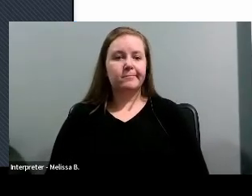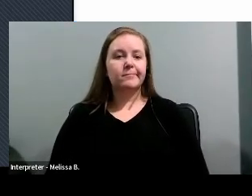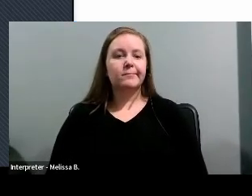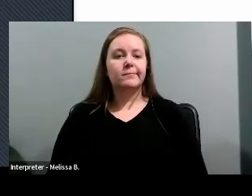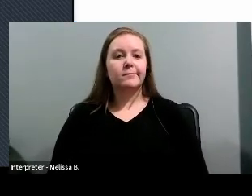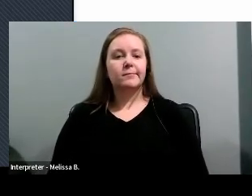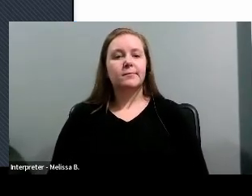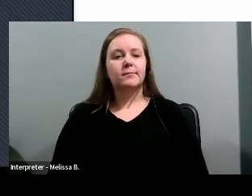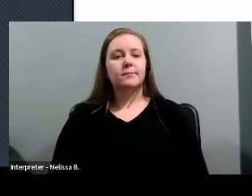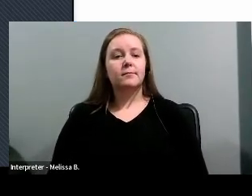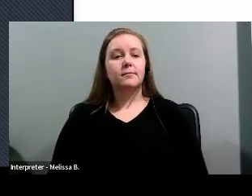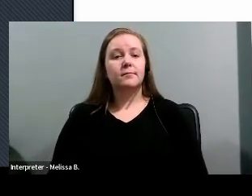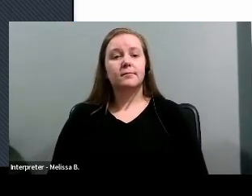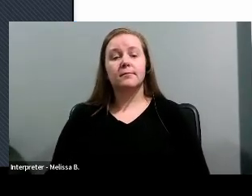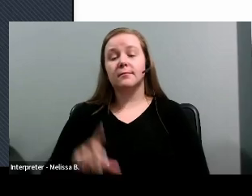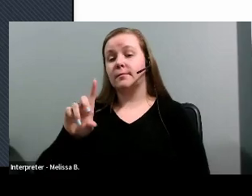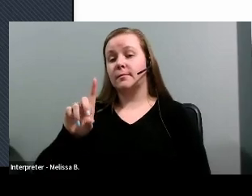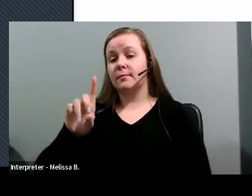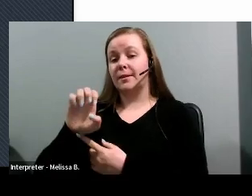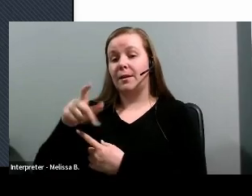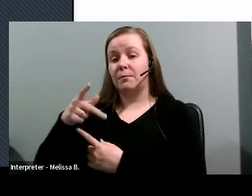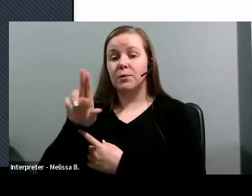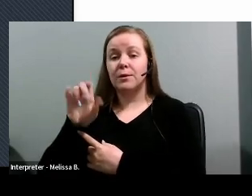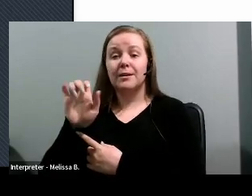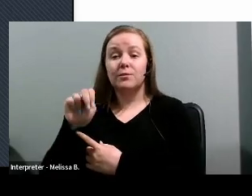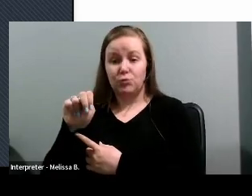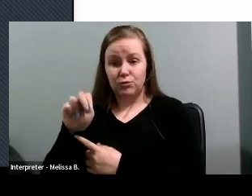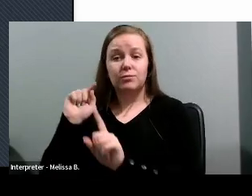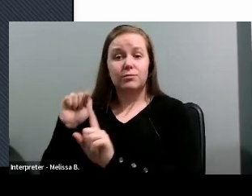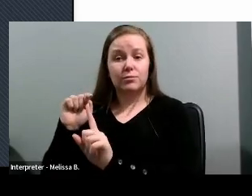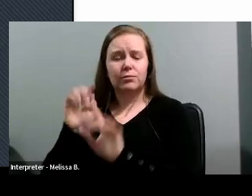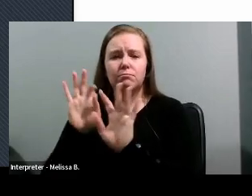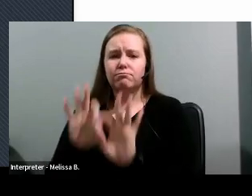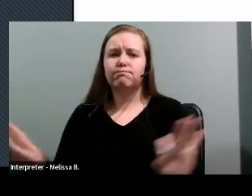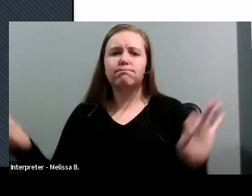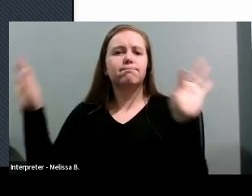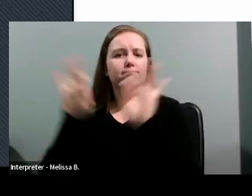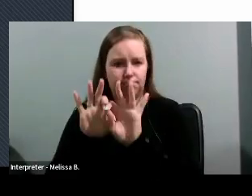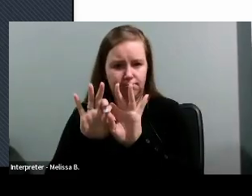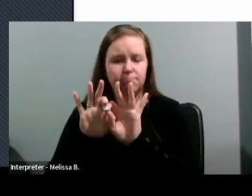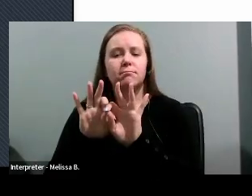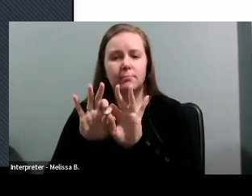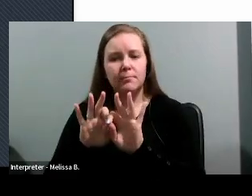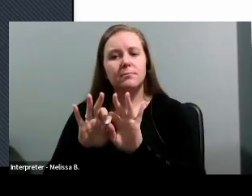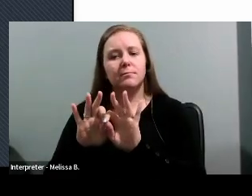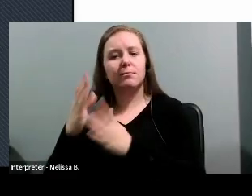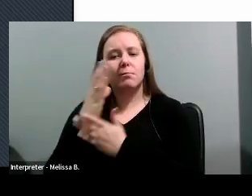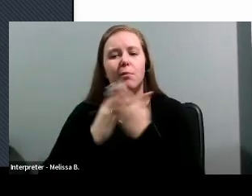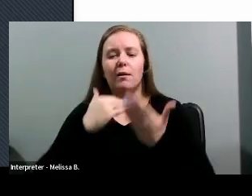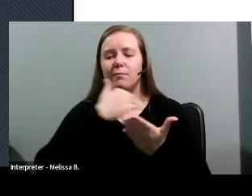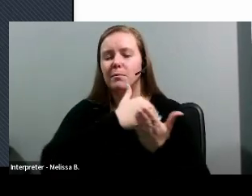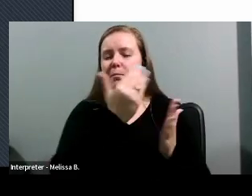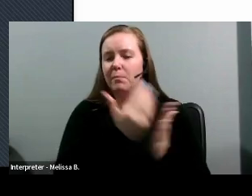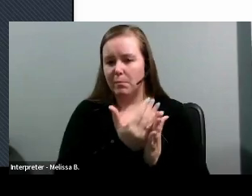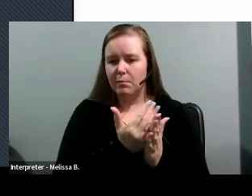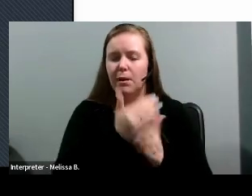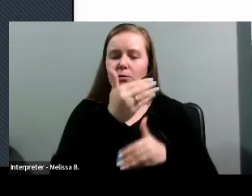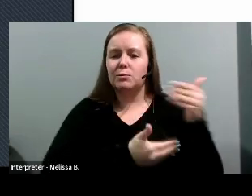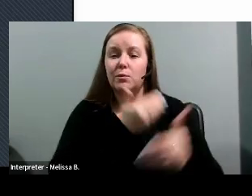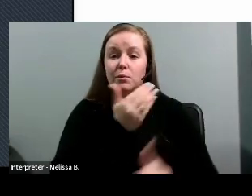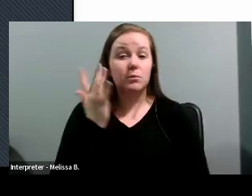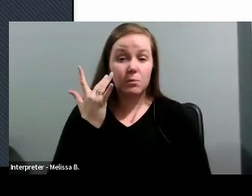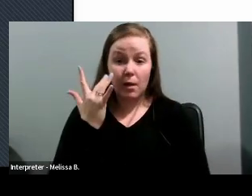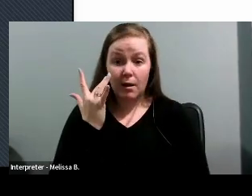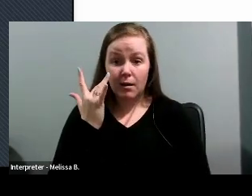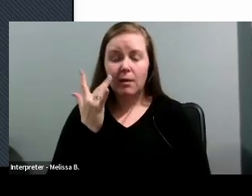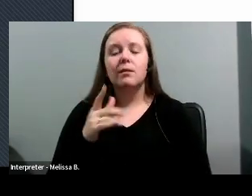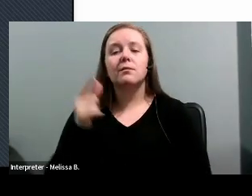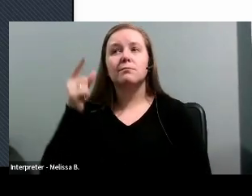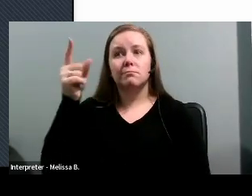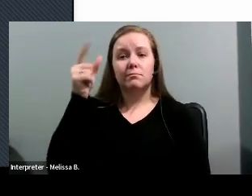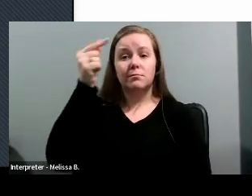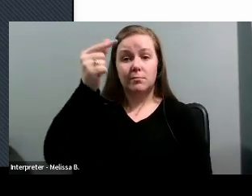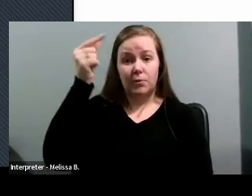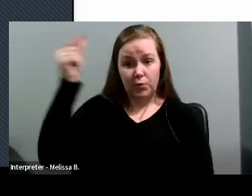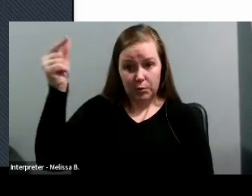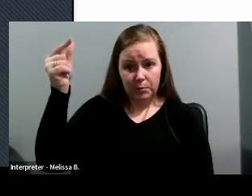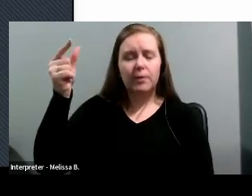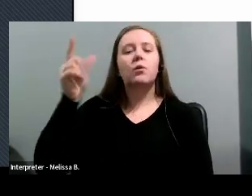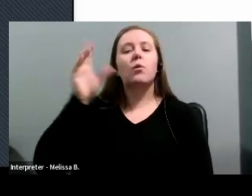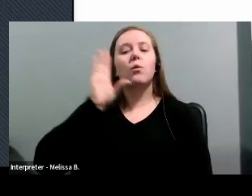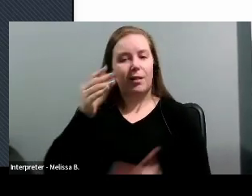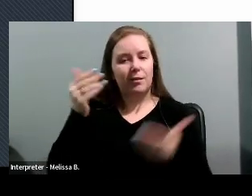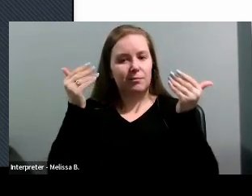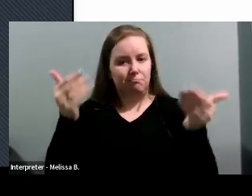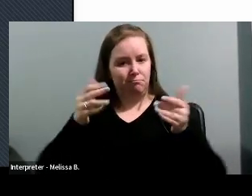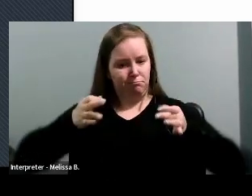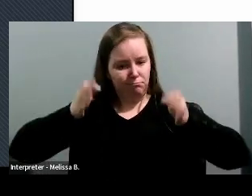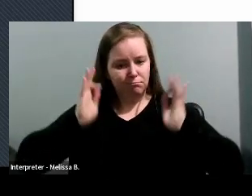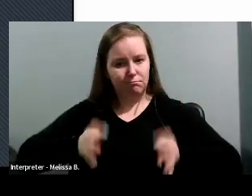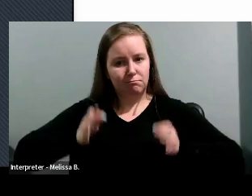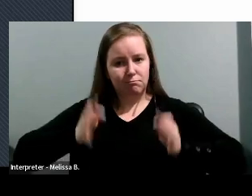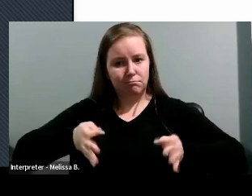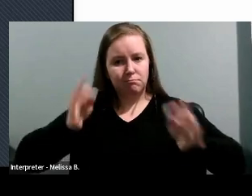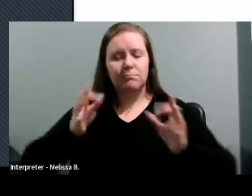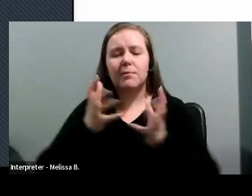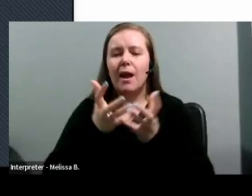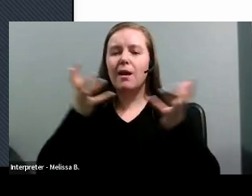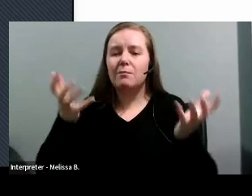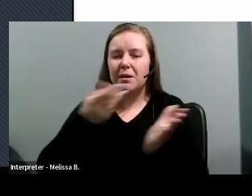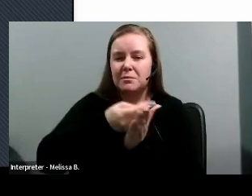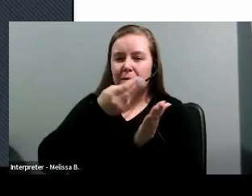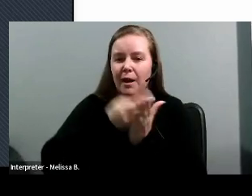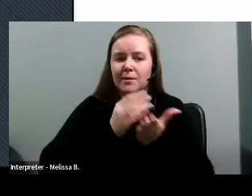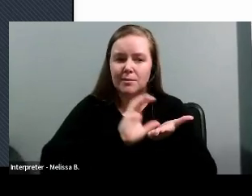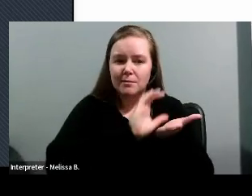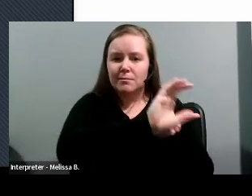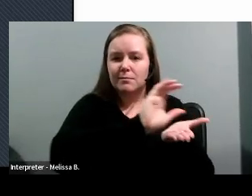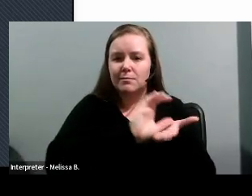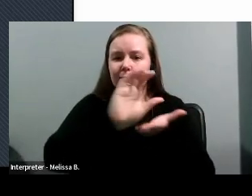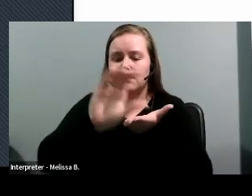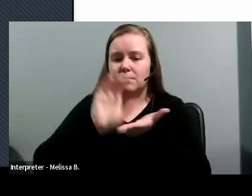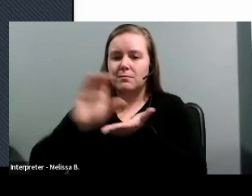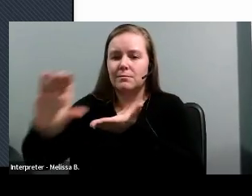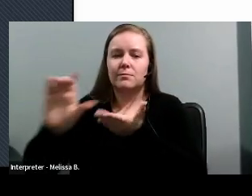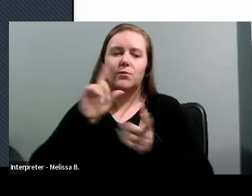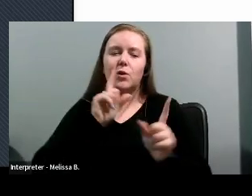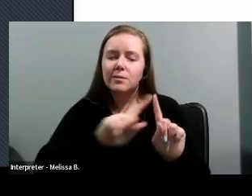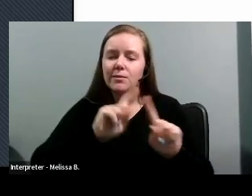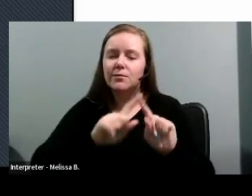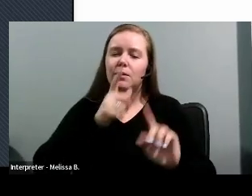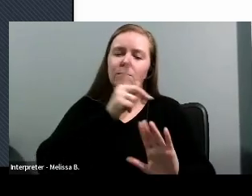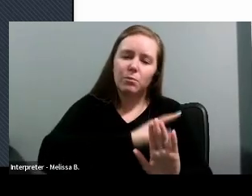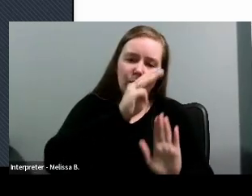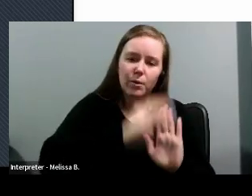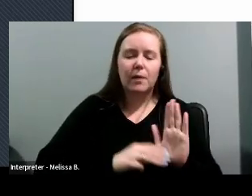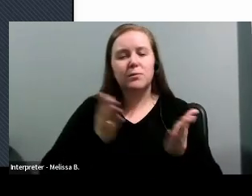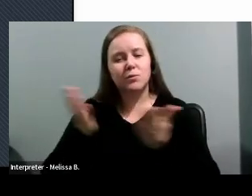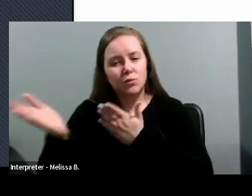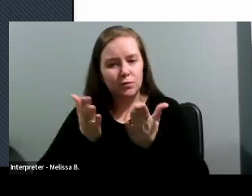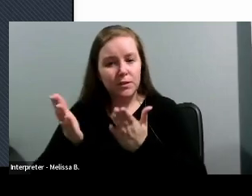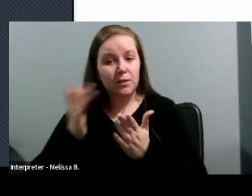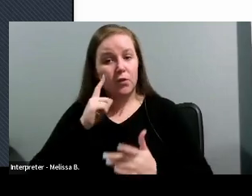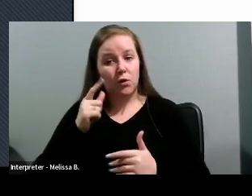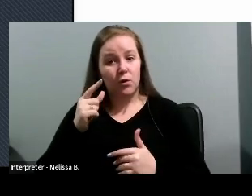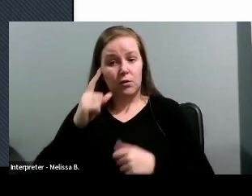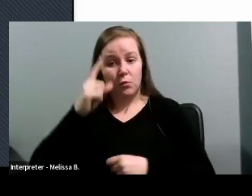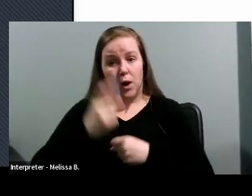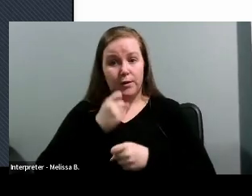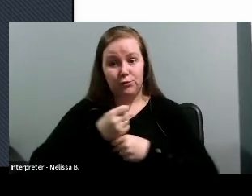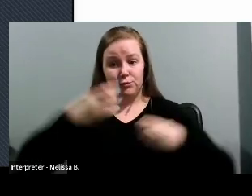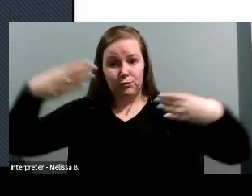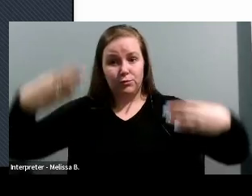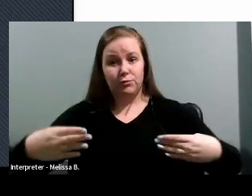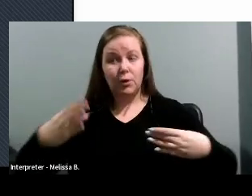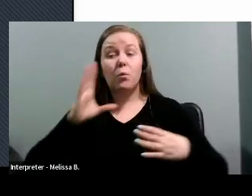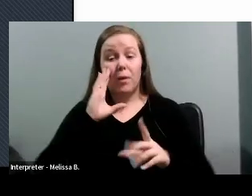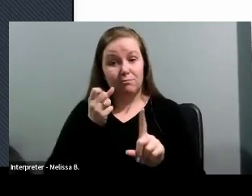Shannon Spencer (she/her): So, deputations are essentially important within the city budget scope, because this is where the government is deciding how much money they are investing in different programs and services for the year, which will impact all of us within the city.